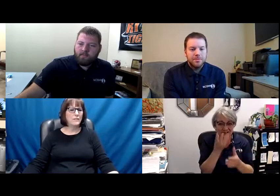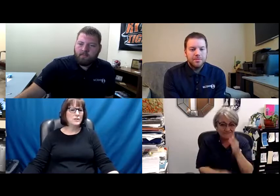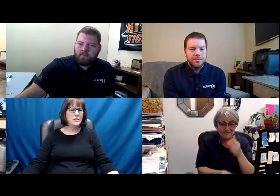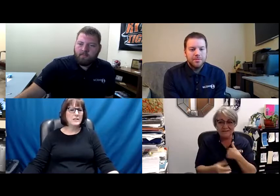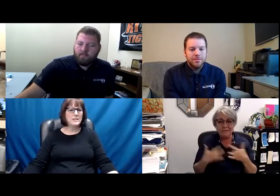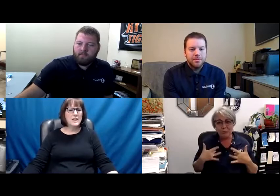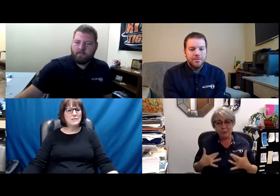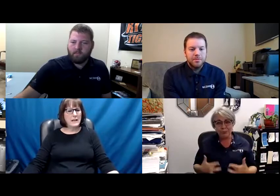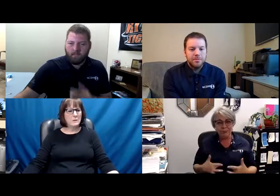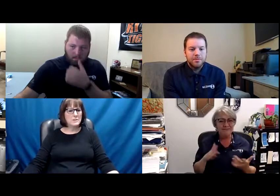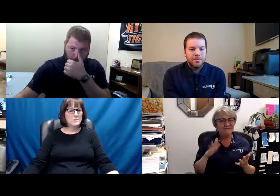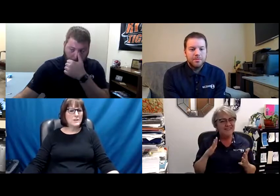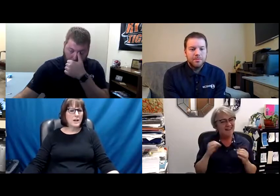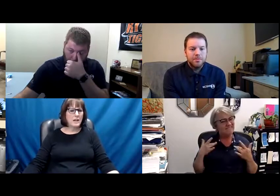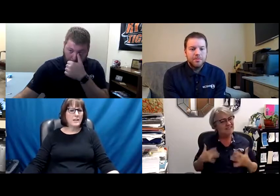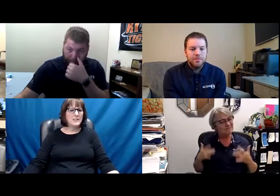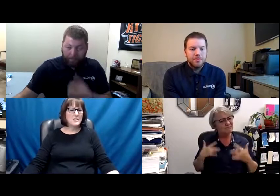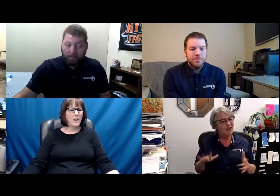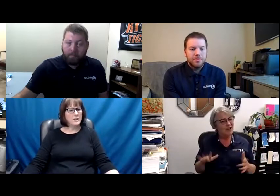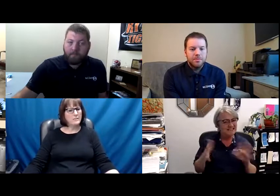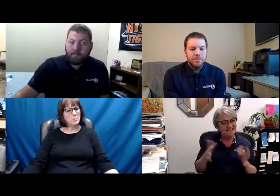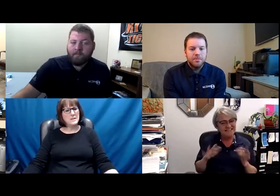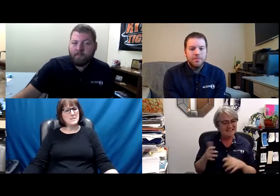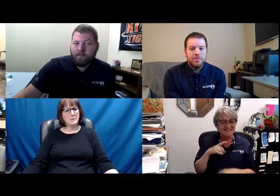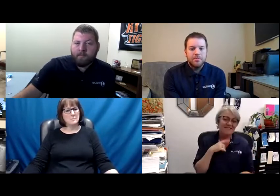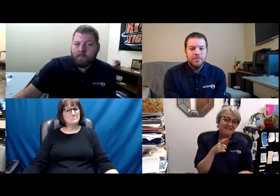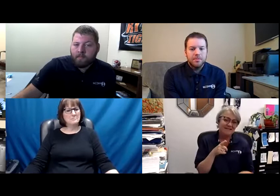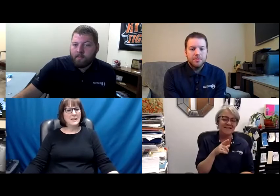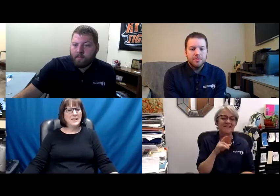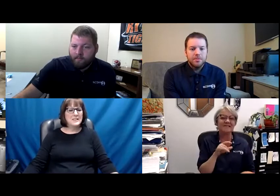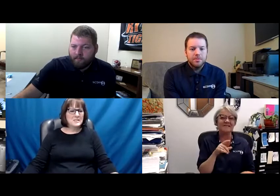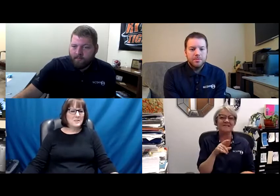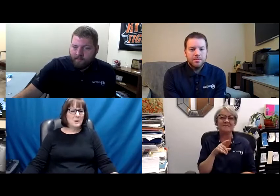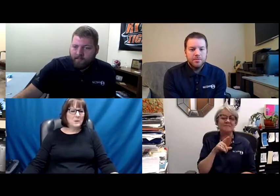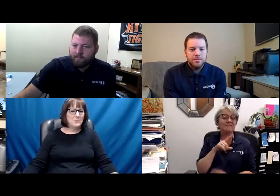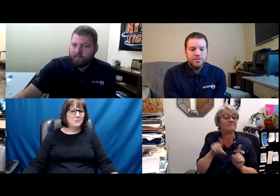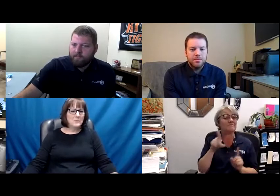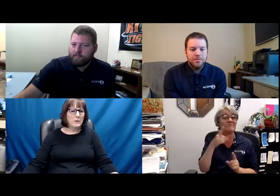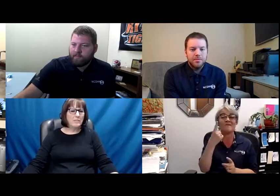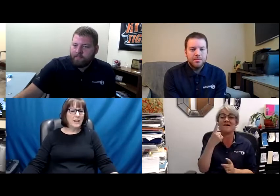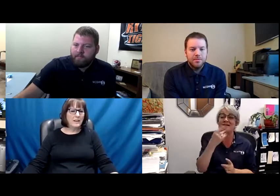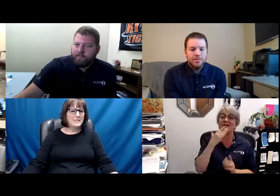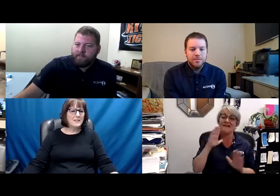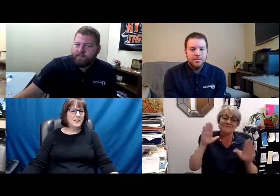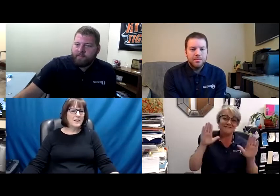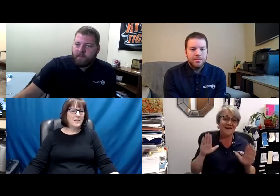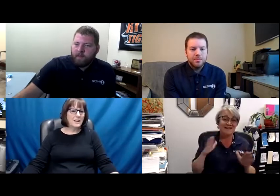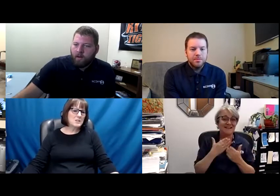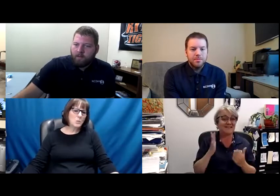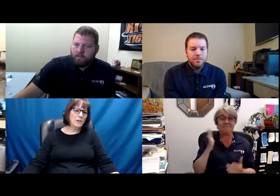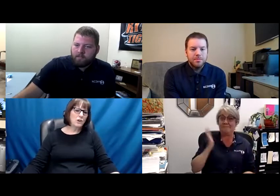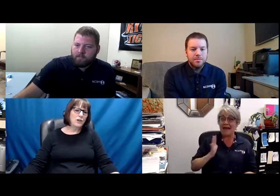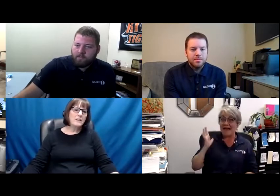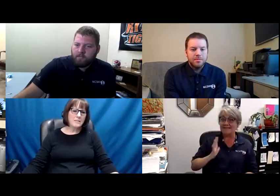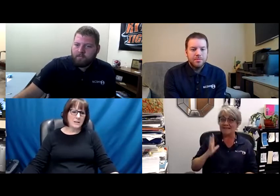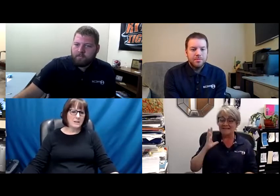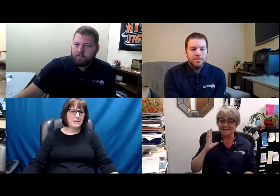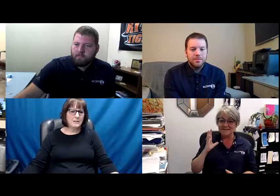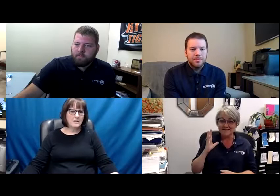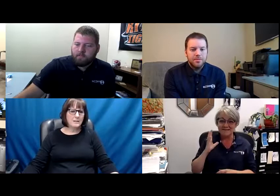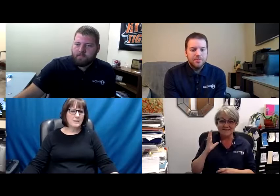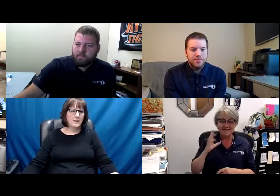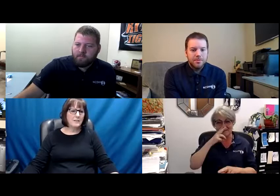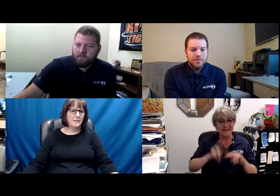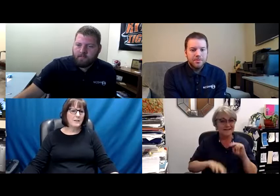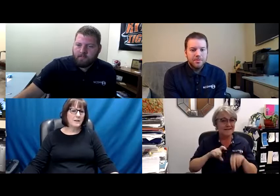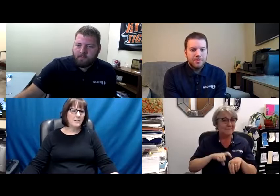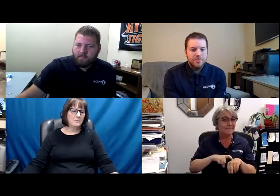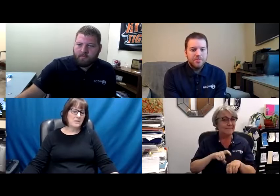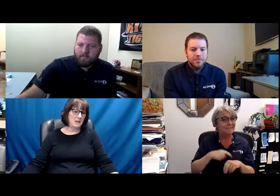trees, flowers are dying it's kind of depressing so with that uh I guess one great thing that I